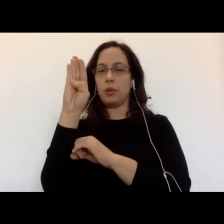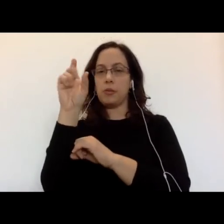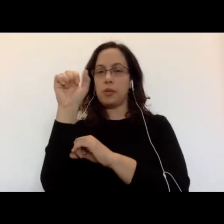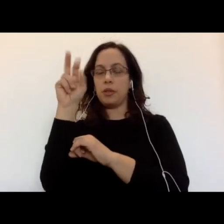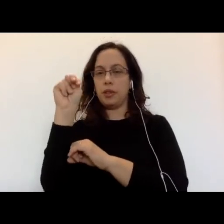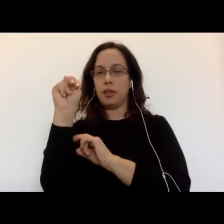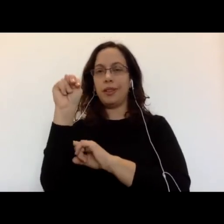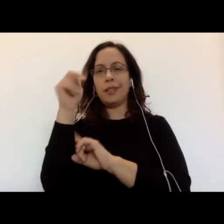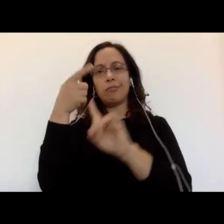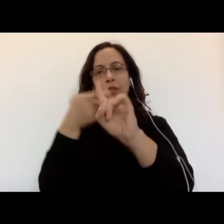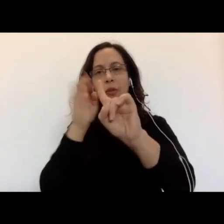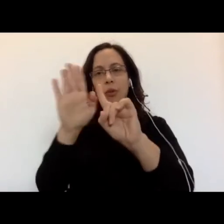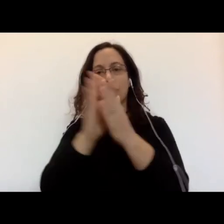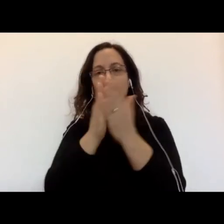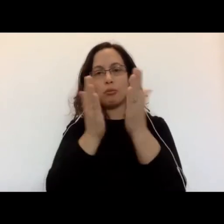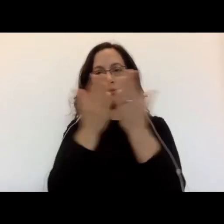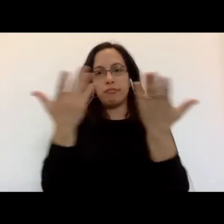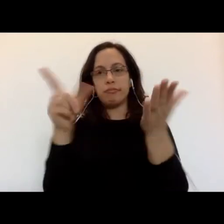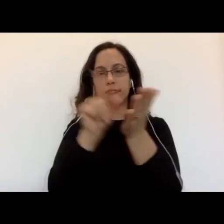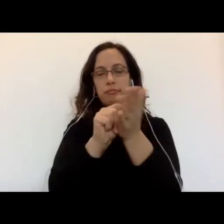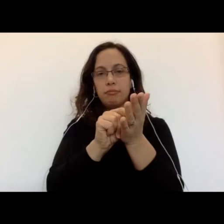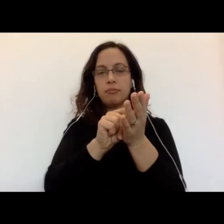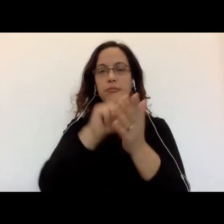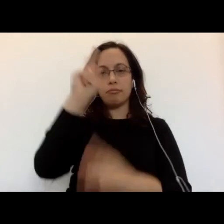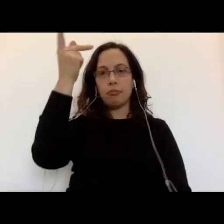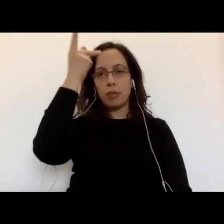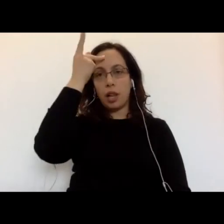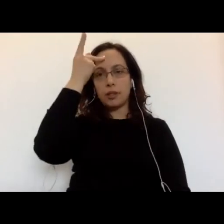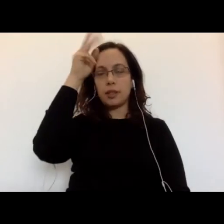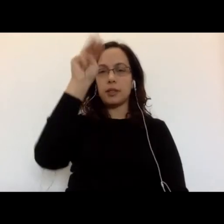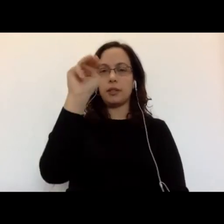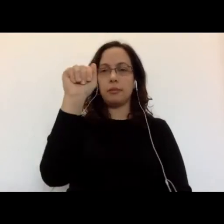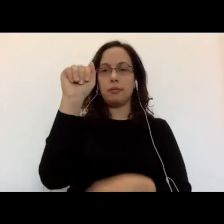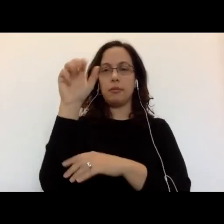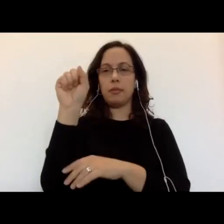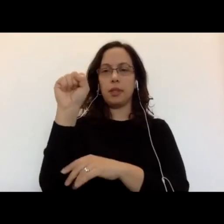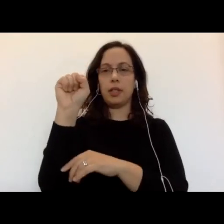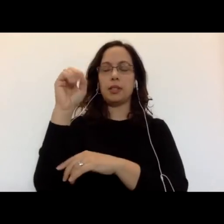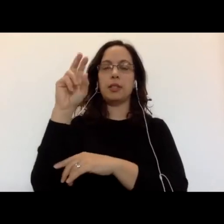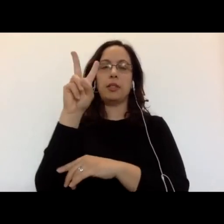published called the Politics of mass violence in the Middle East published by, recently by Oxford